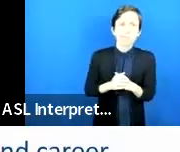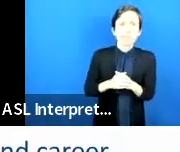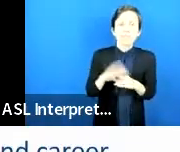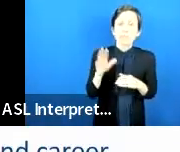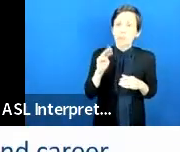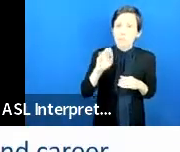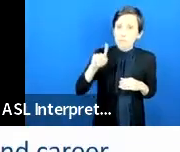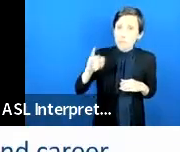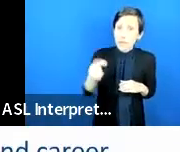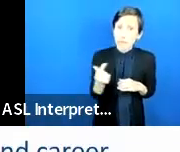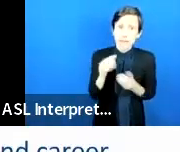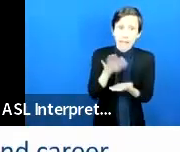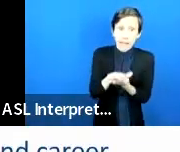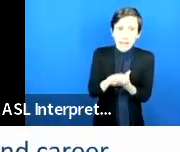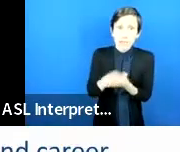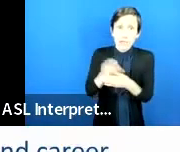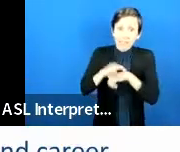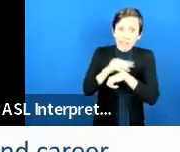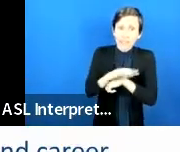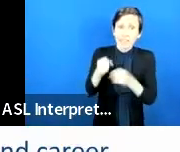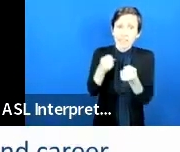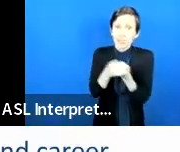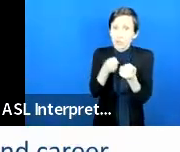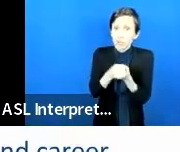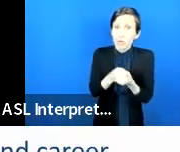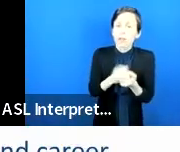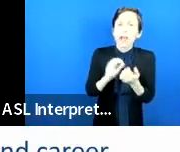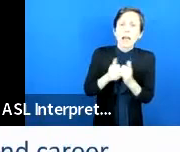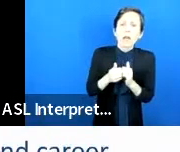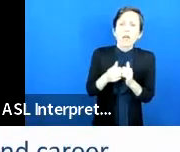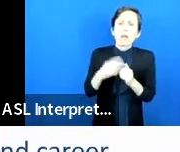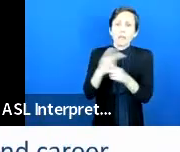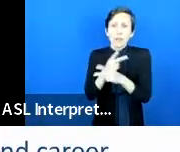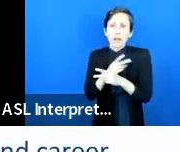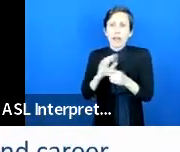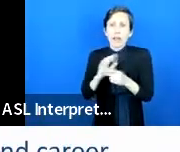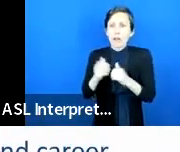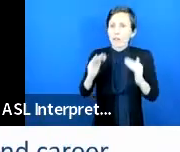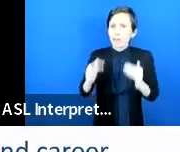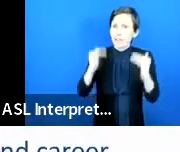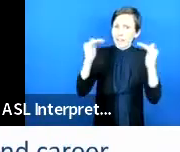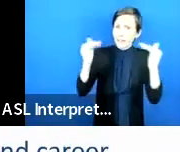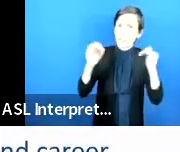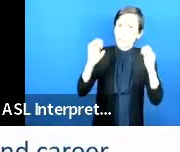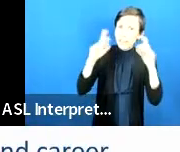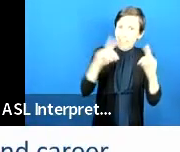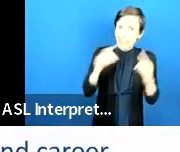and support landscape on our campus, and outlining steps for enhancing educational and financial gaps